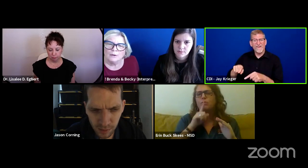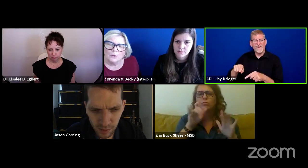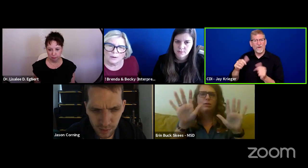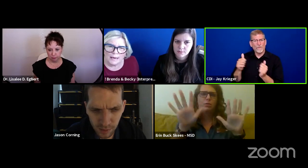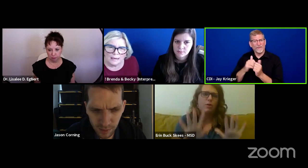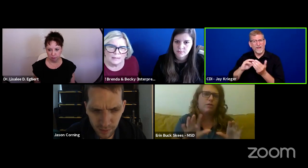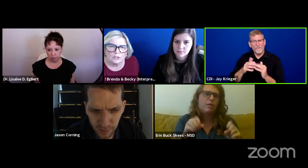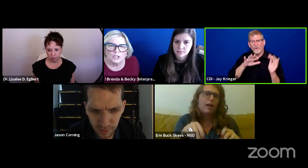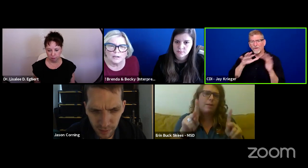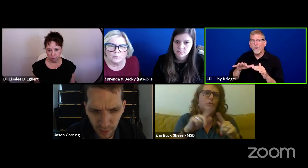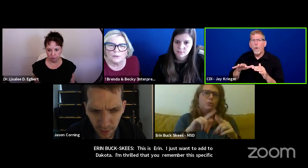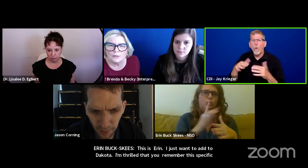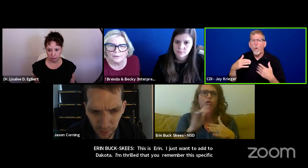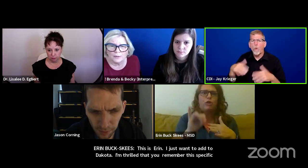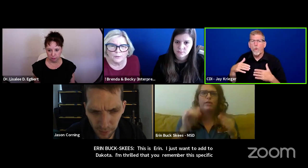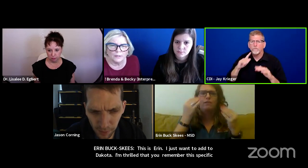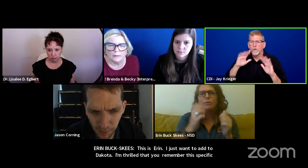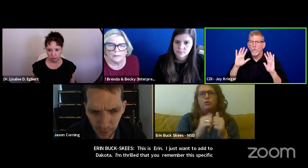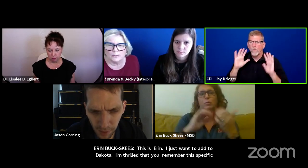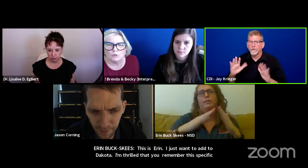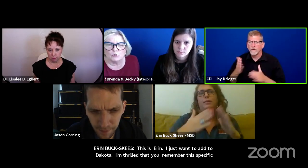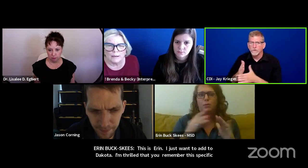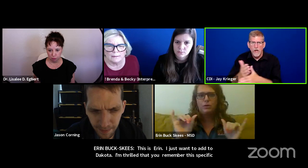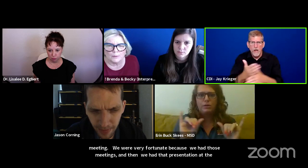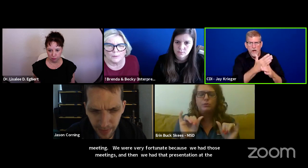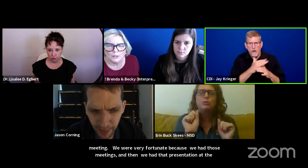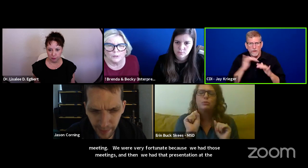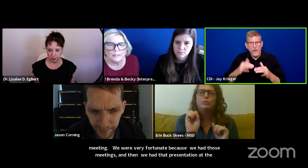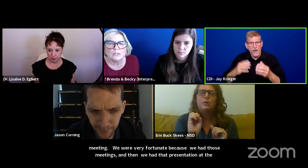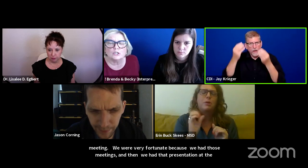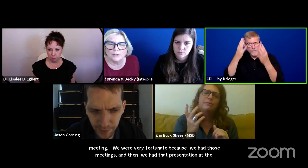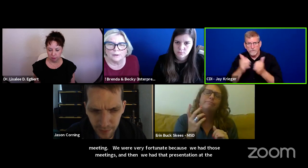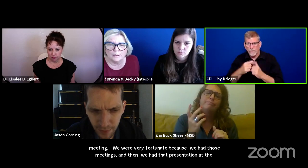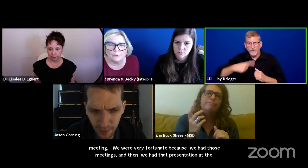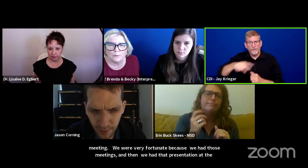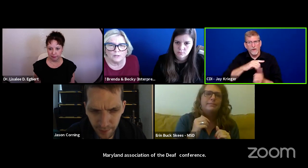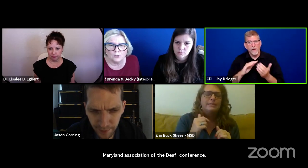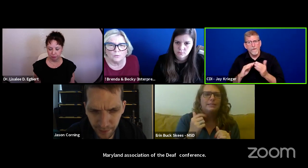You all came and shared with the Deaf community and it was a great opportunity to share information